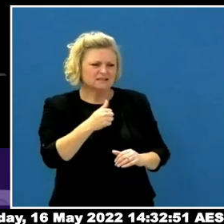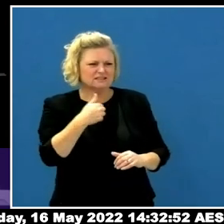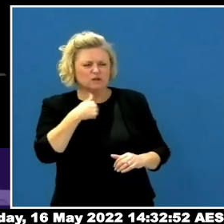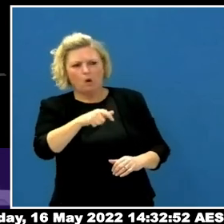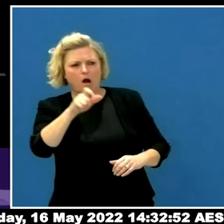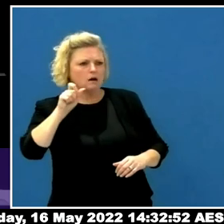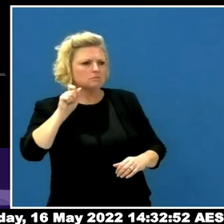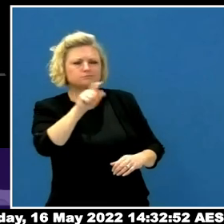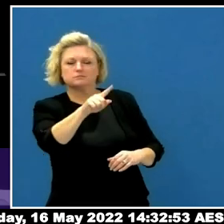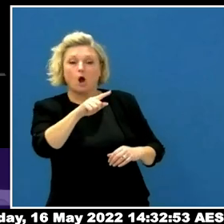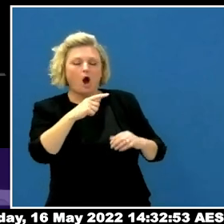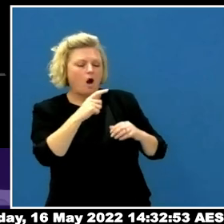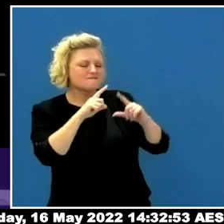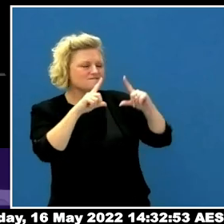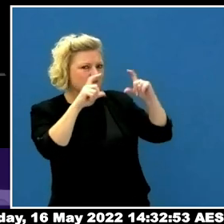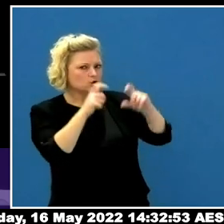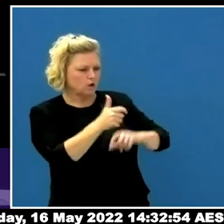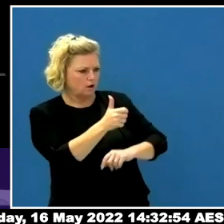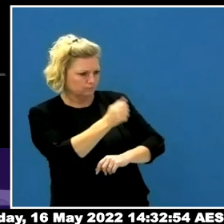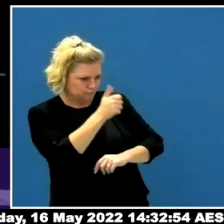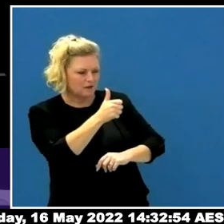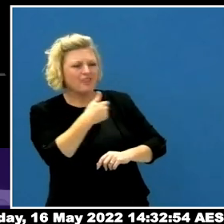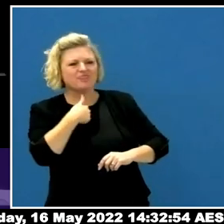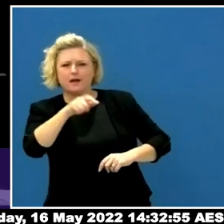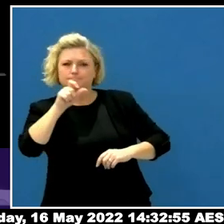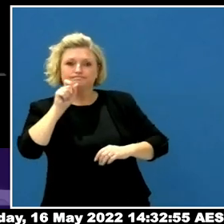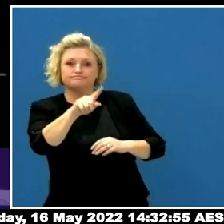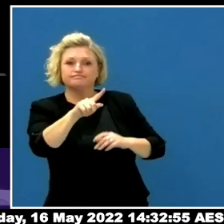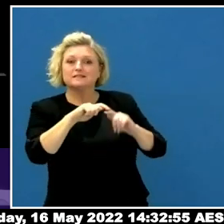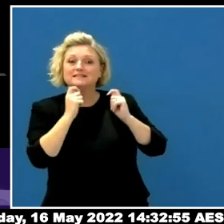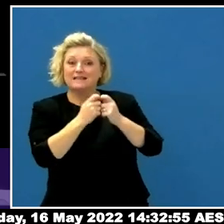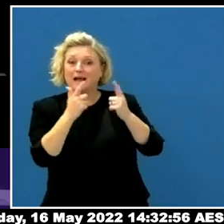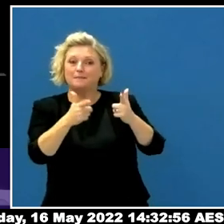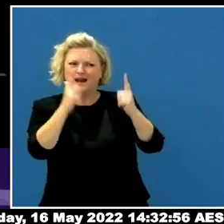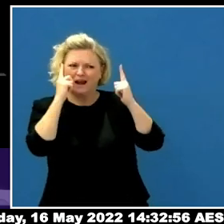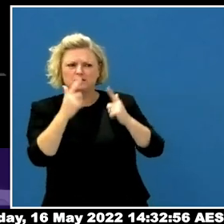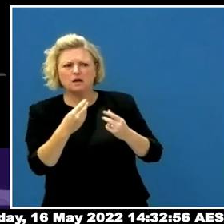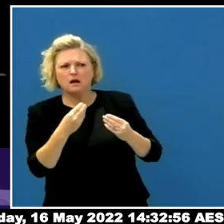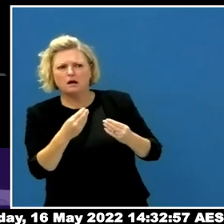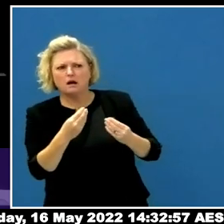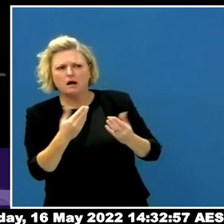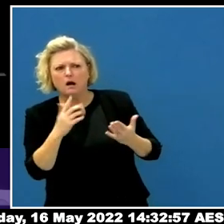And she said that she would ask around and get back in contact with me.